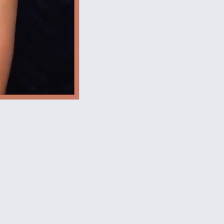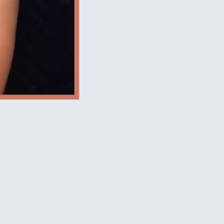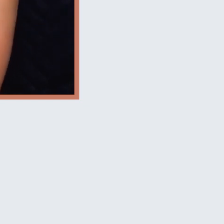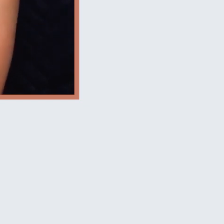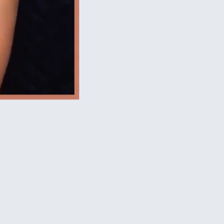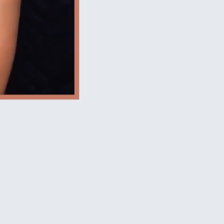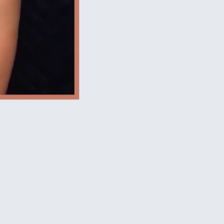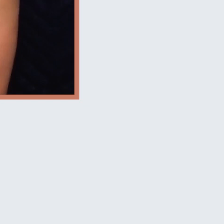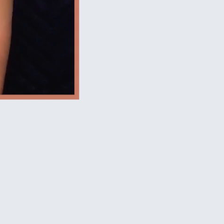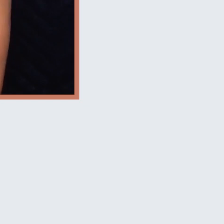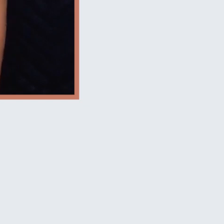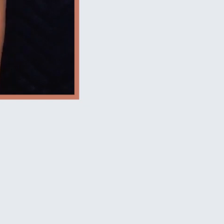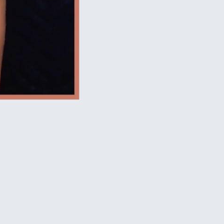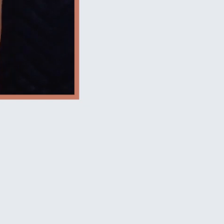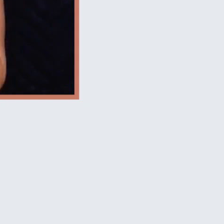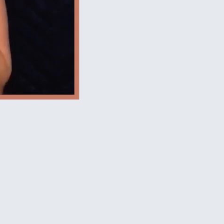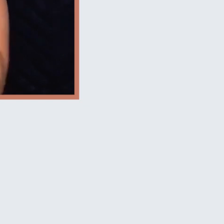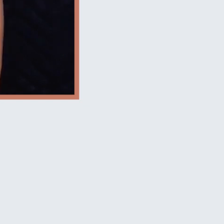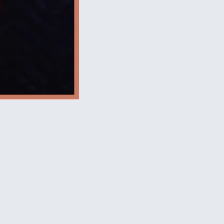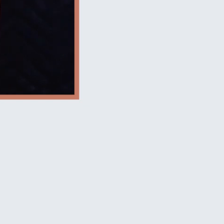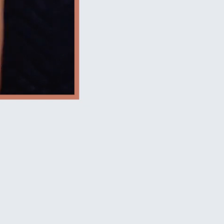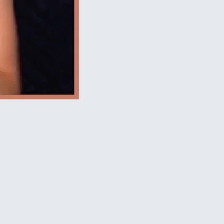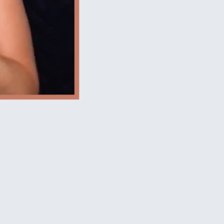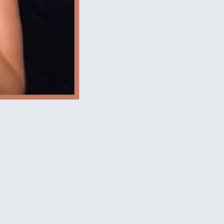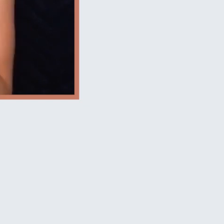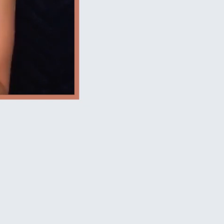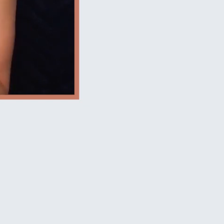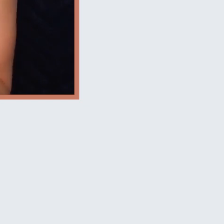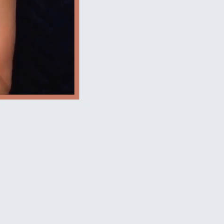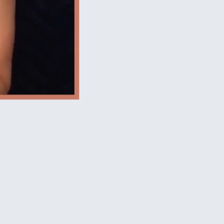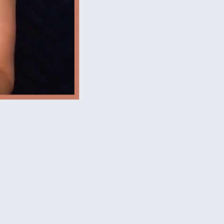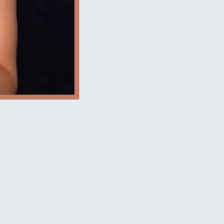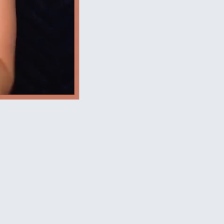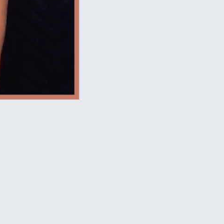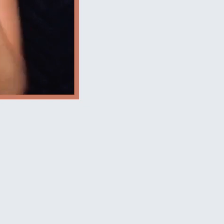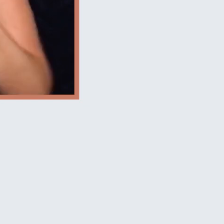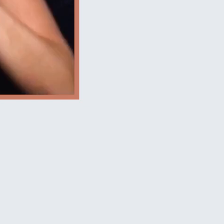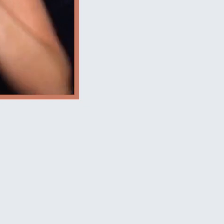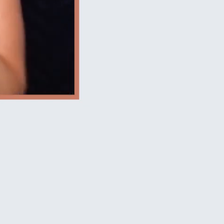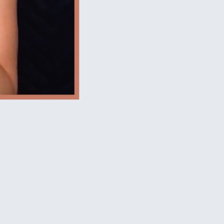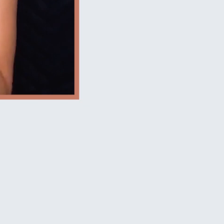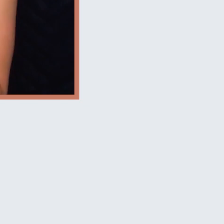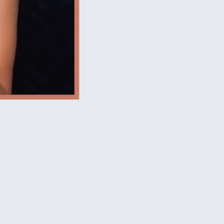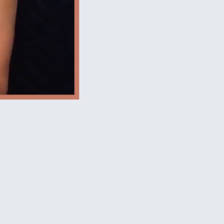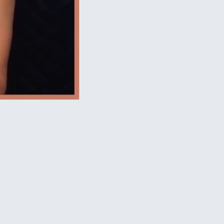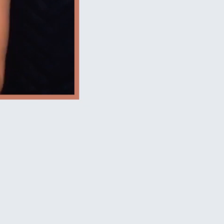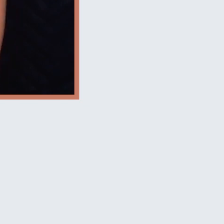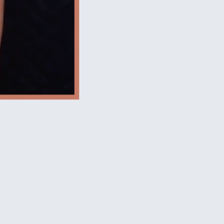and there was one quote that you specifically liked that I, we really gravitated towards, and it really parallels with the deaf community.